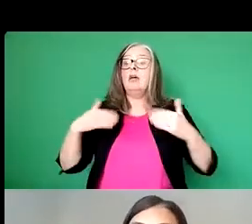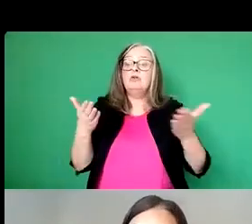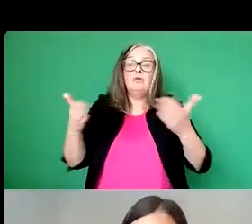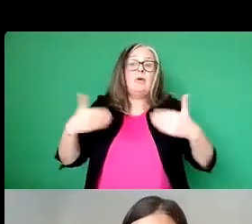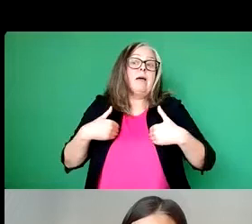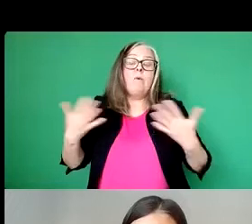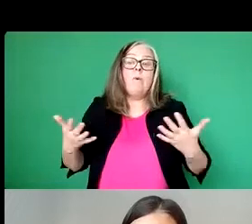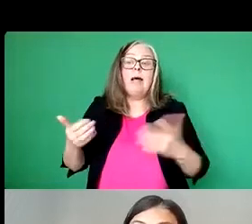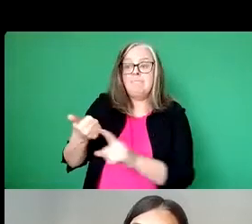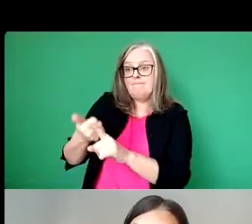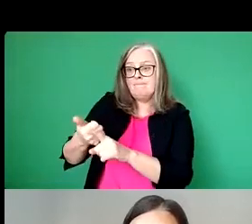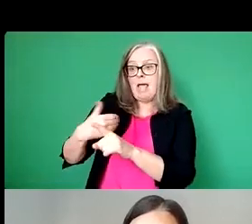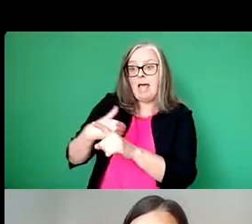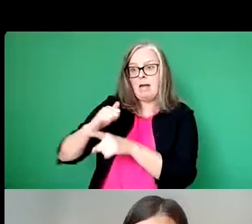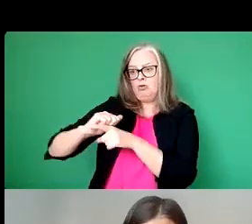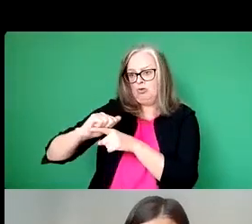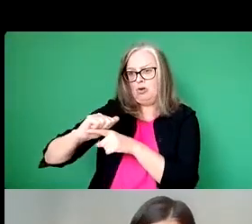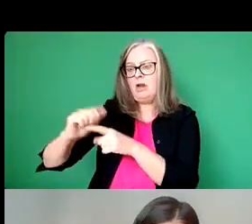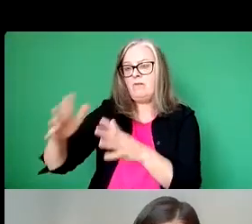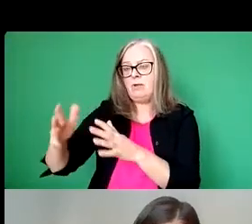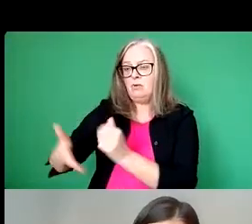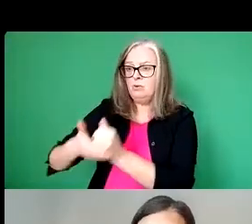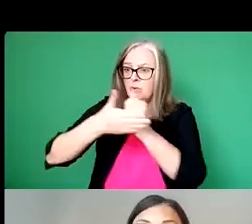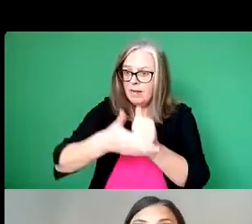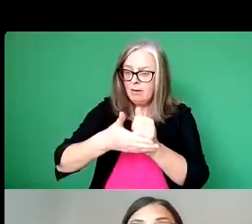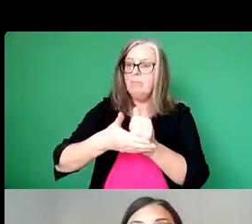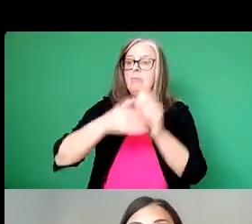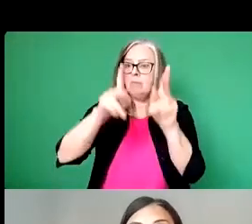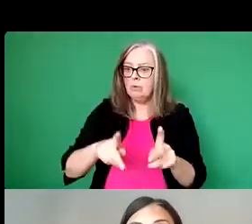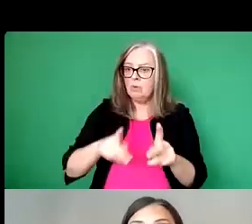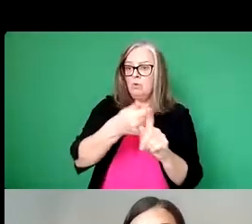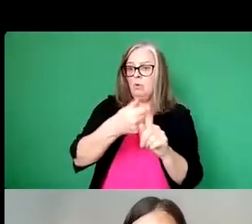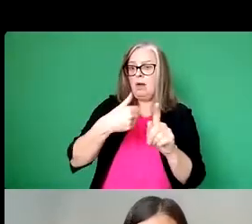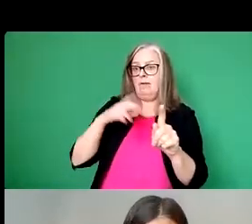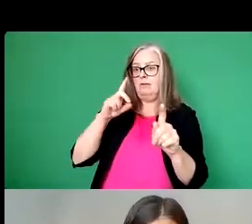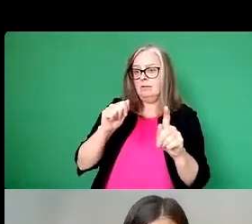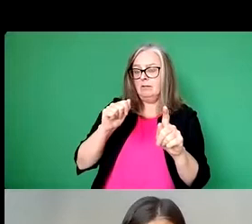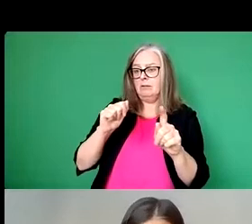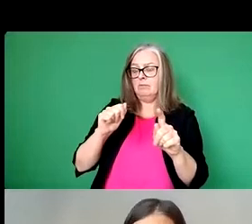assistance to a person with a disability that relates to that person's disability